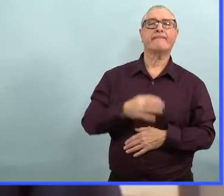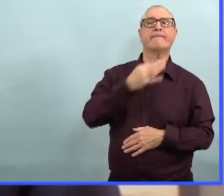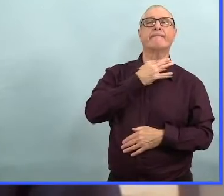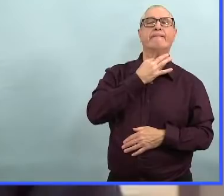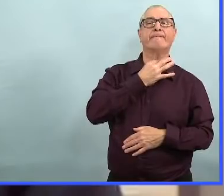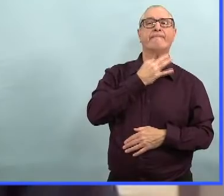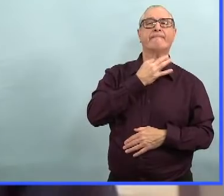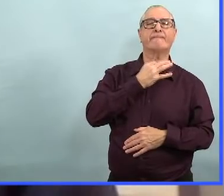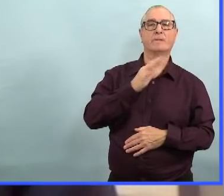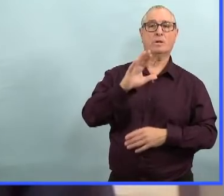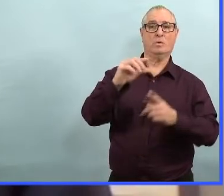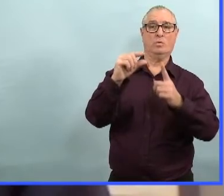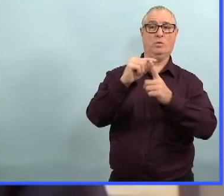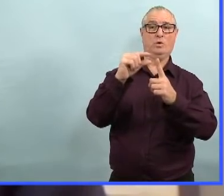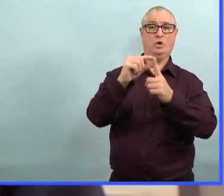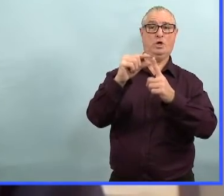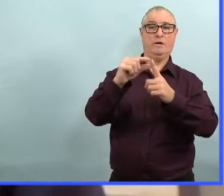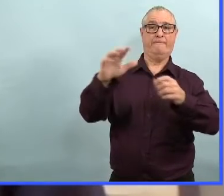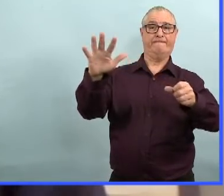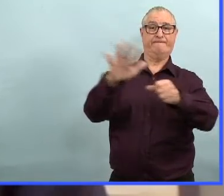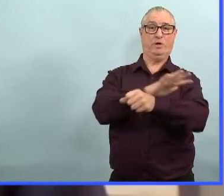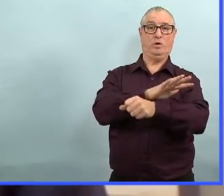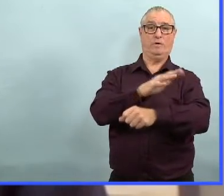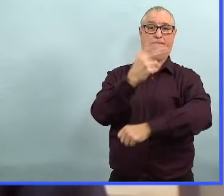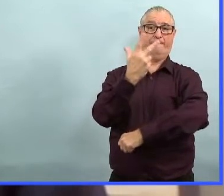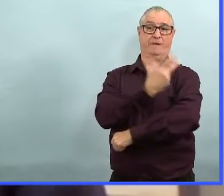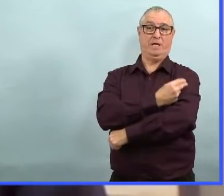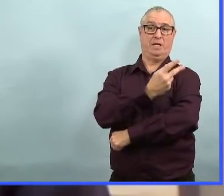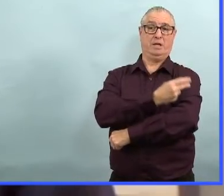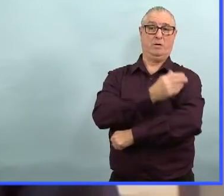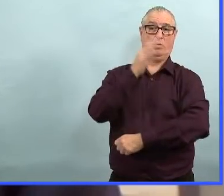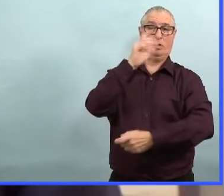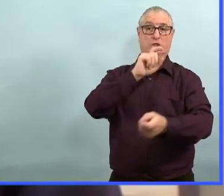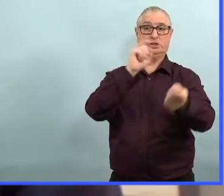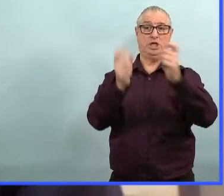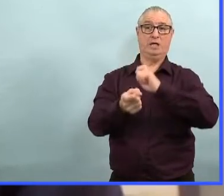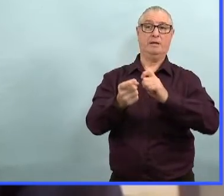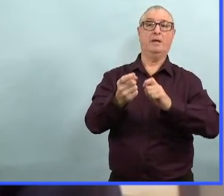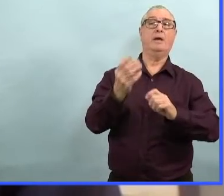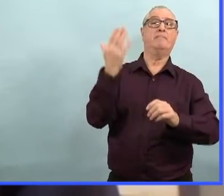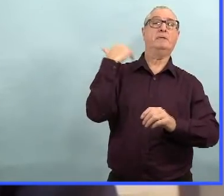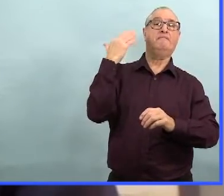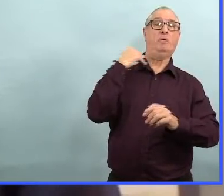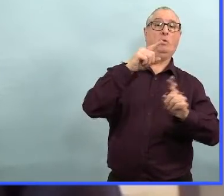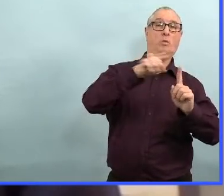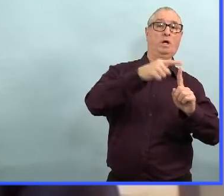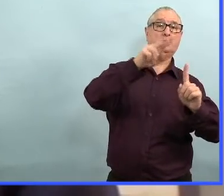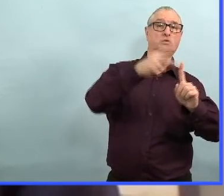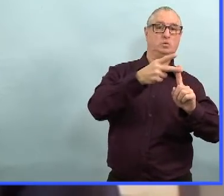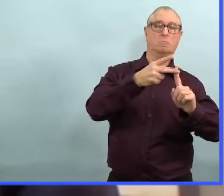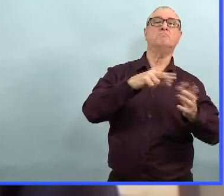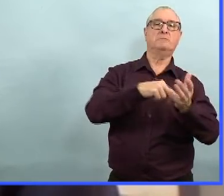so you don't have a specific recommendation on that um but uh just like any other steps